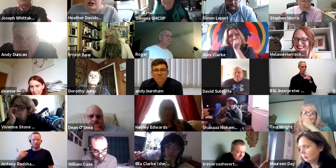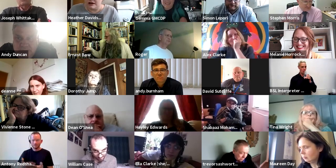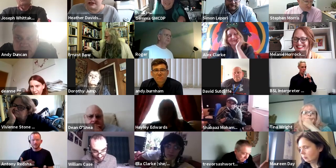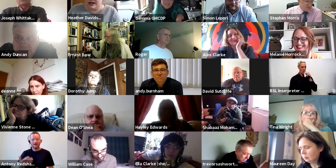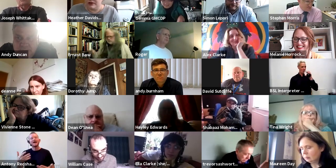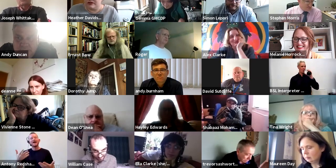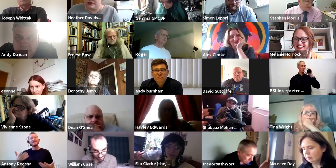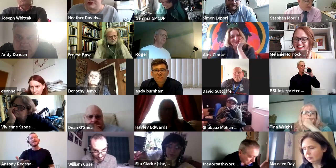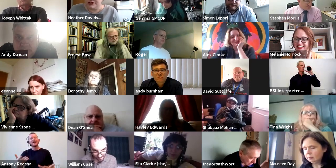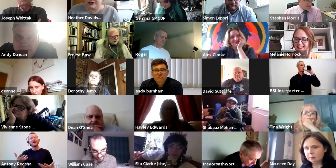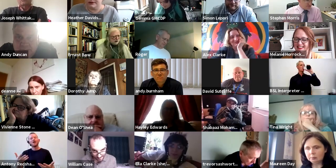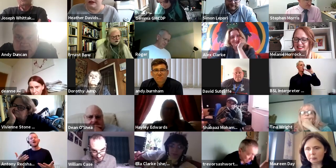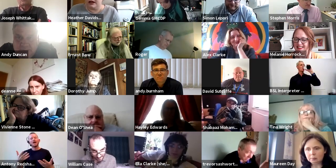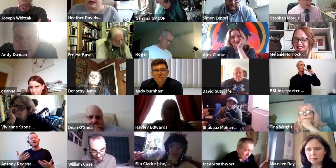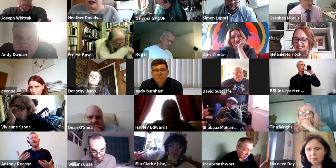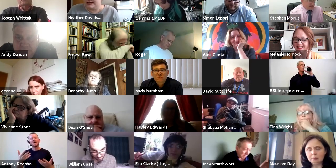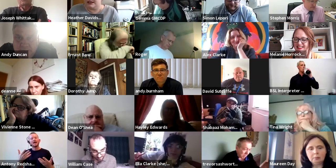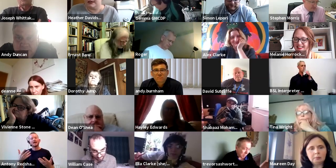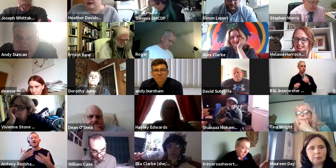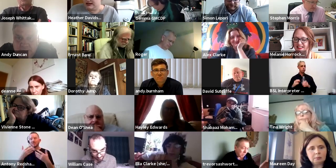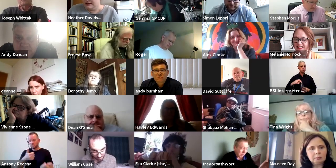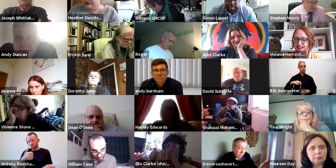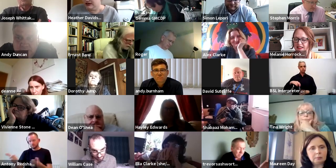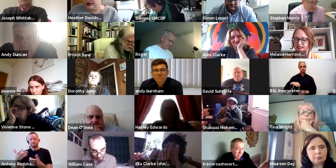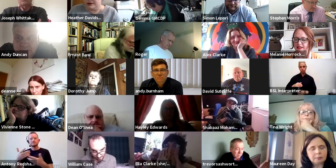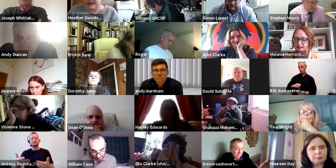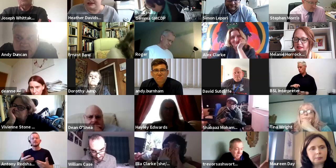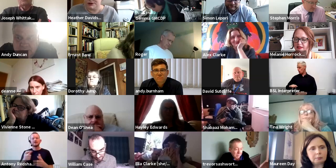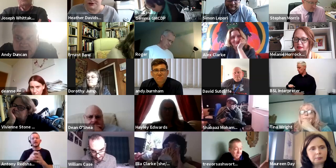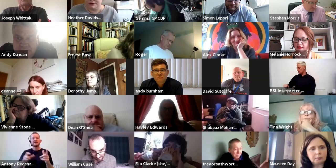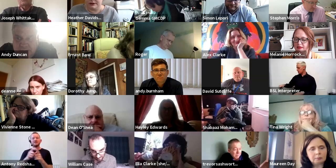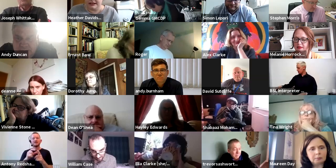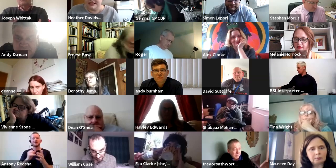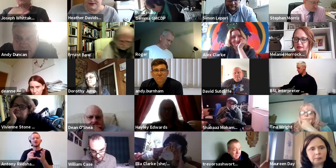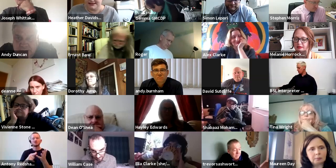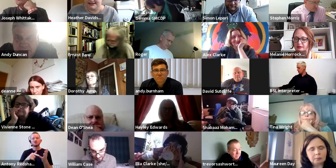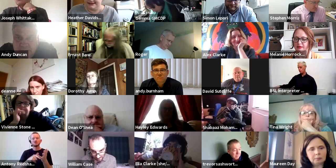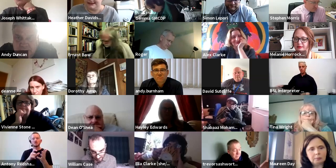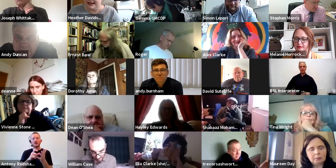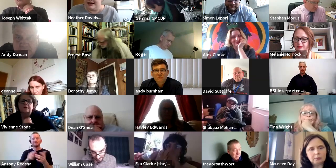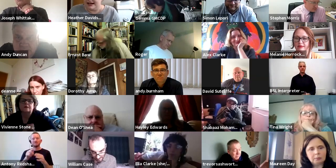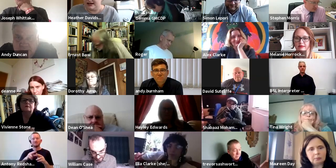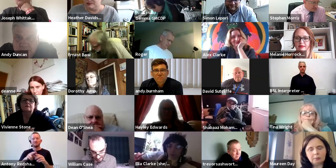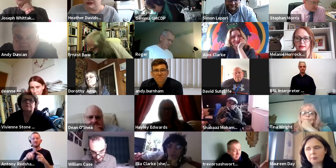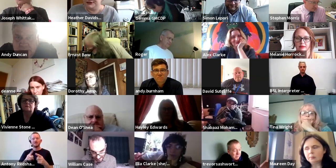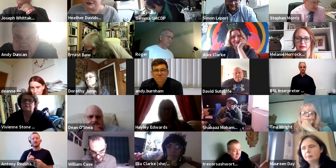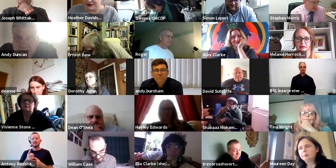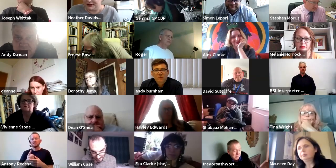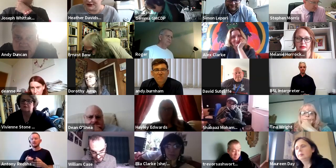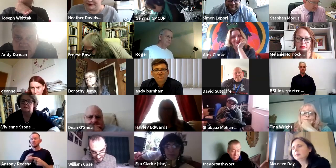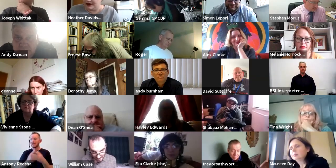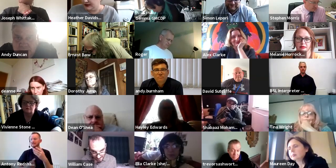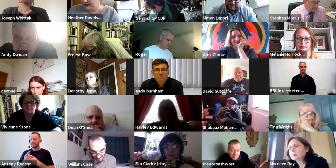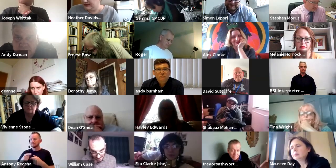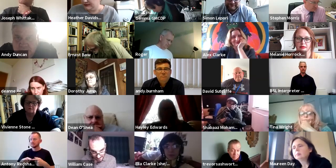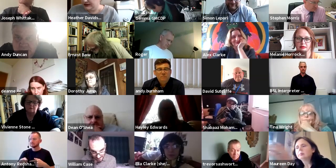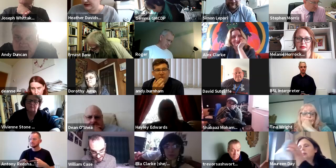So we've now got, thank you very much and we now move on to David Sutcliffe, who is also an independent.